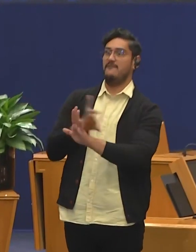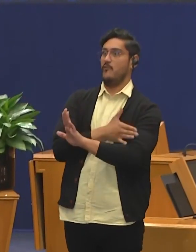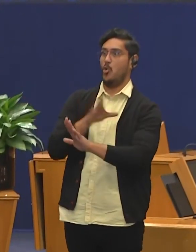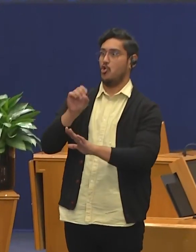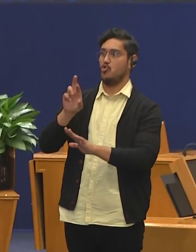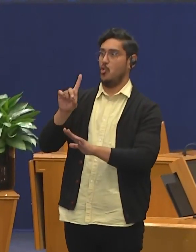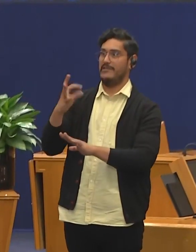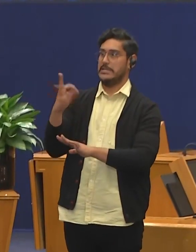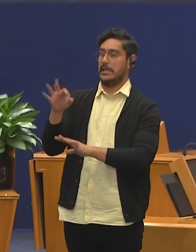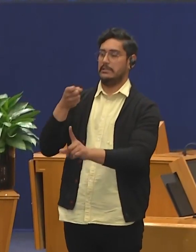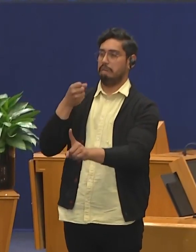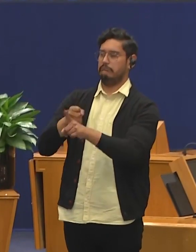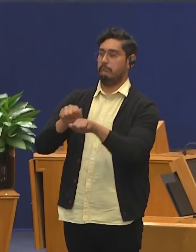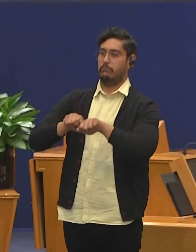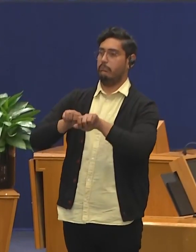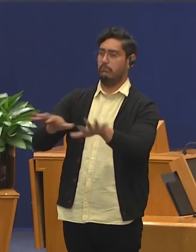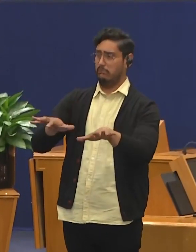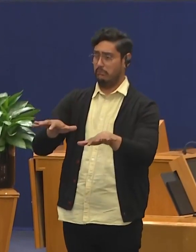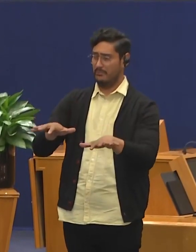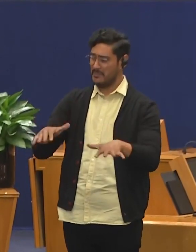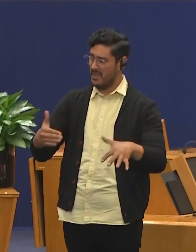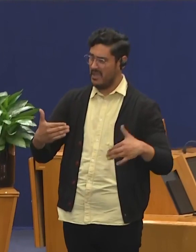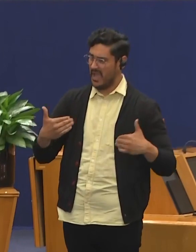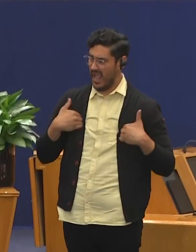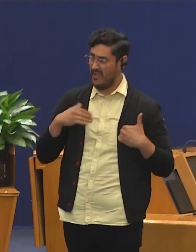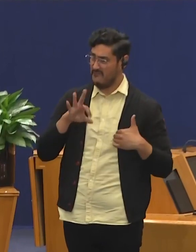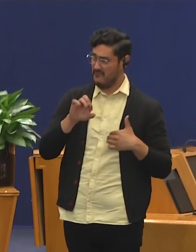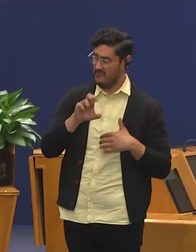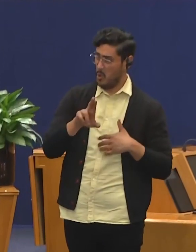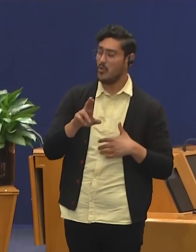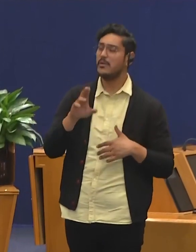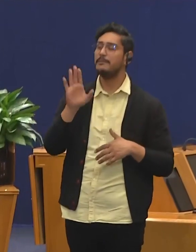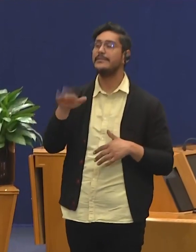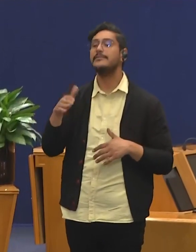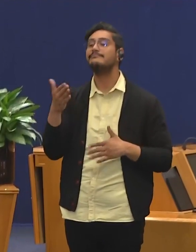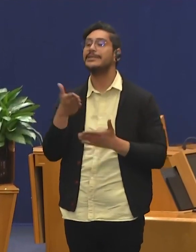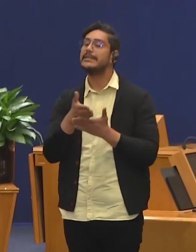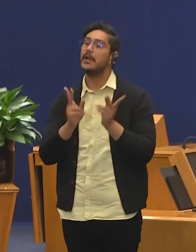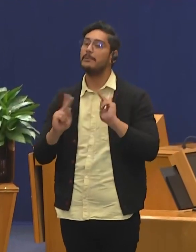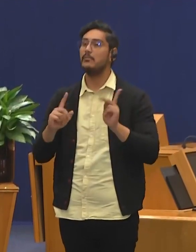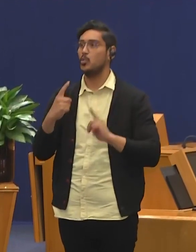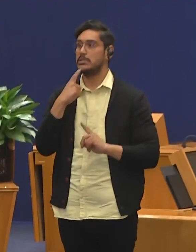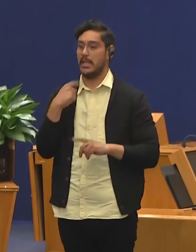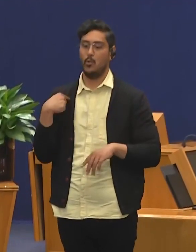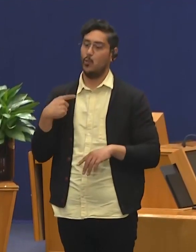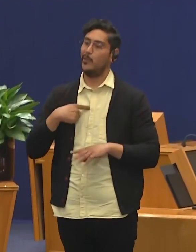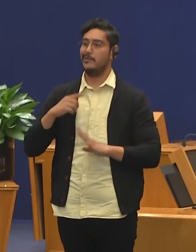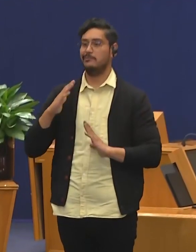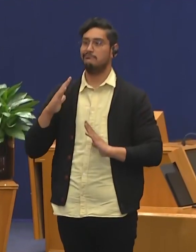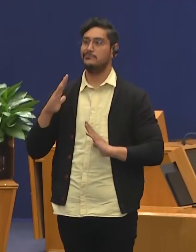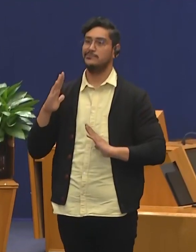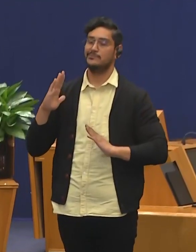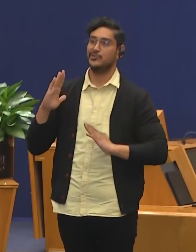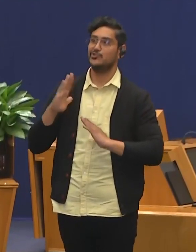FLU PRIOR TO THE RECOGNITION OF COVID-19?